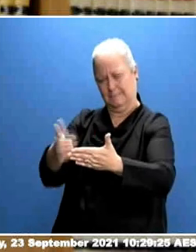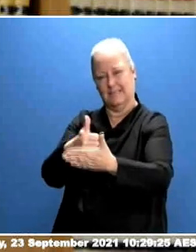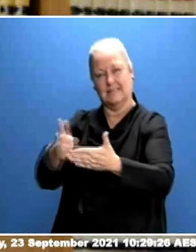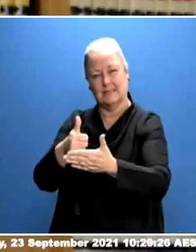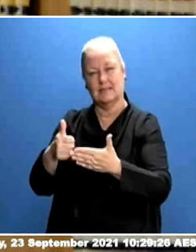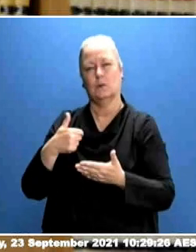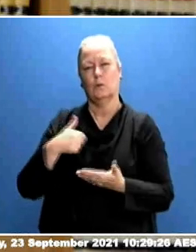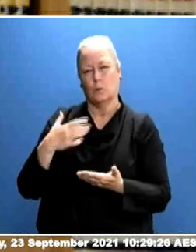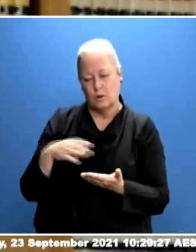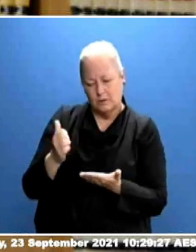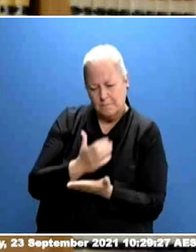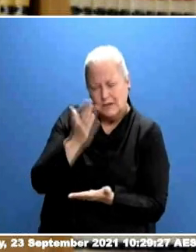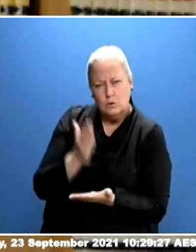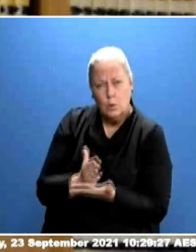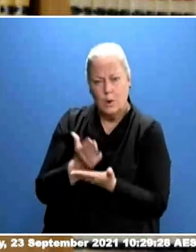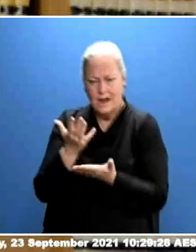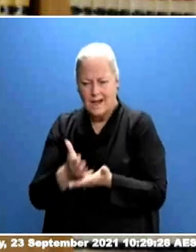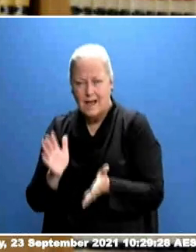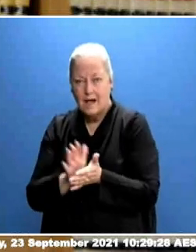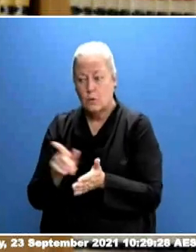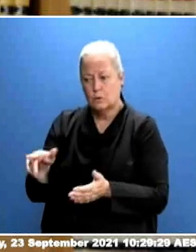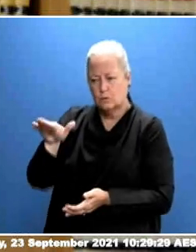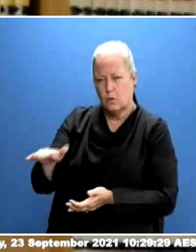how to make sure that a child can understand their safety and health,